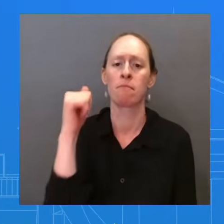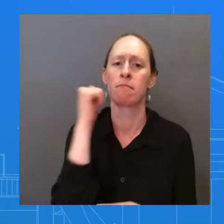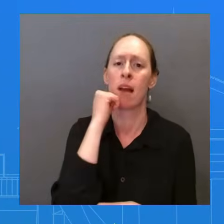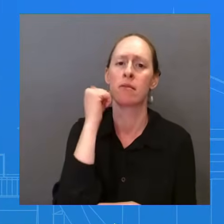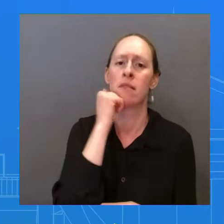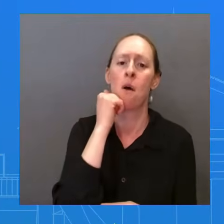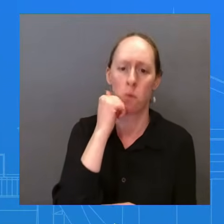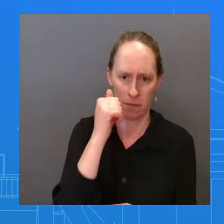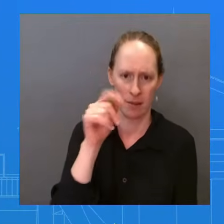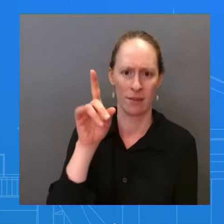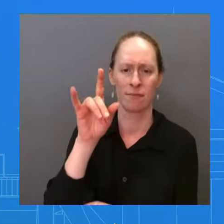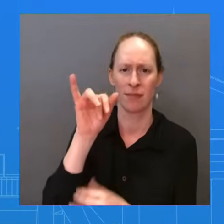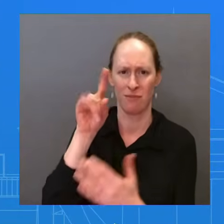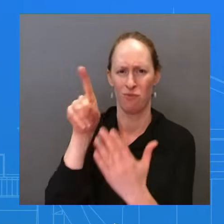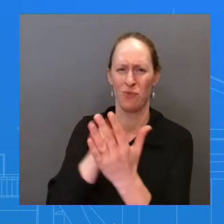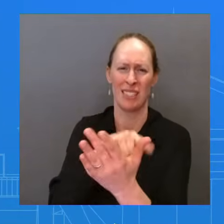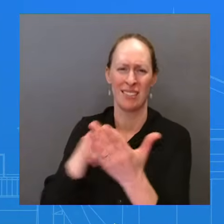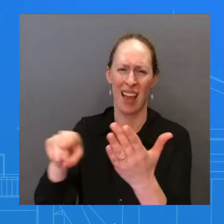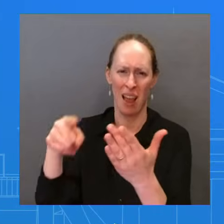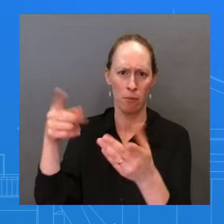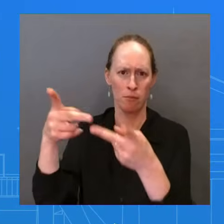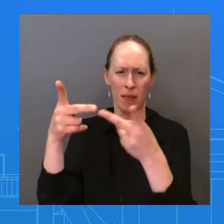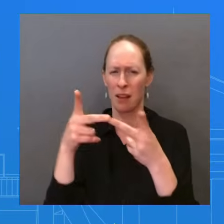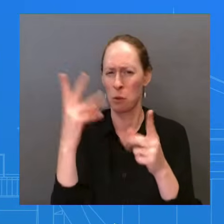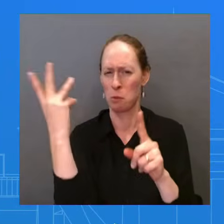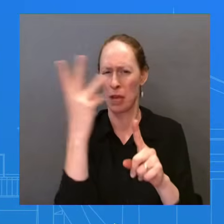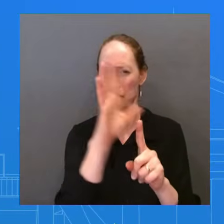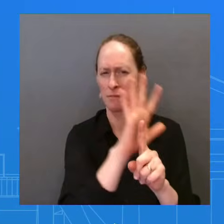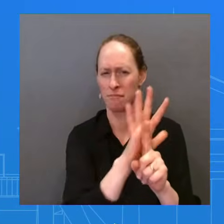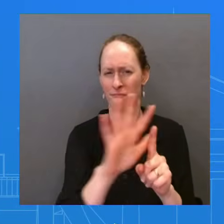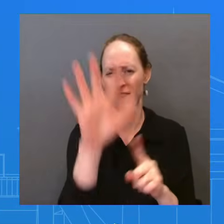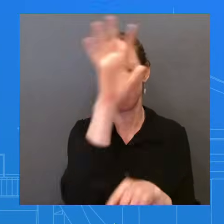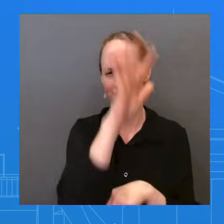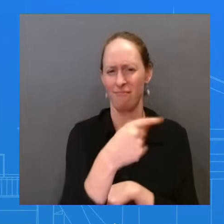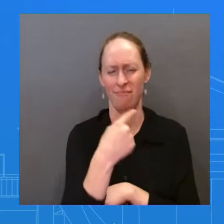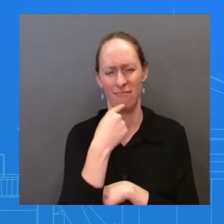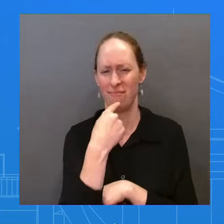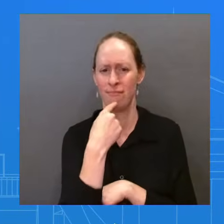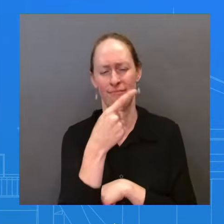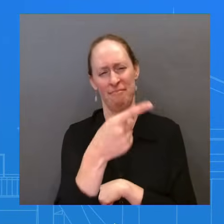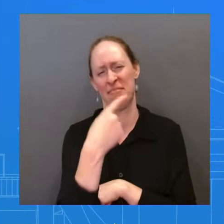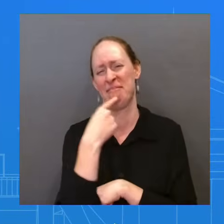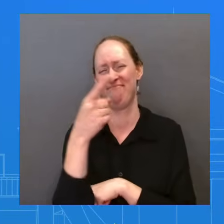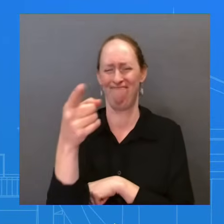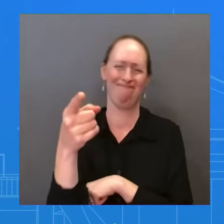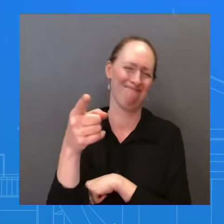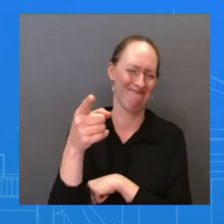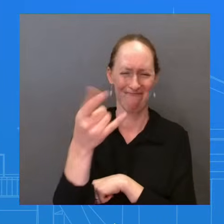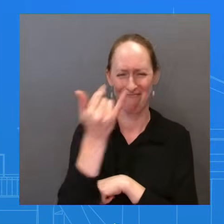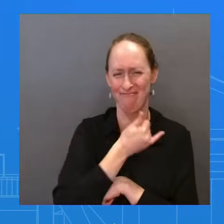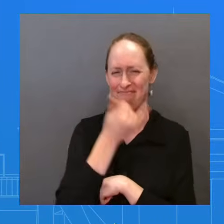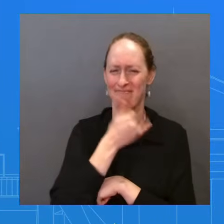when it comes to the drone strikes, like the ones we saw in Moscow. Mr. Kirby: Well, they're not going to believe anything I have to say, but I would -- I'll say it again: